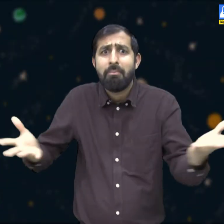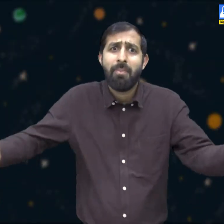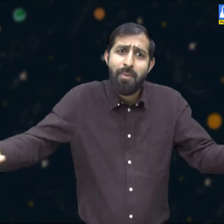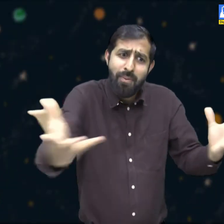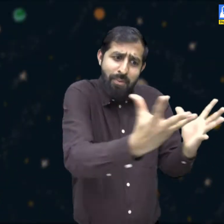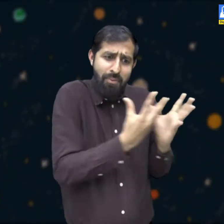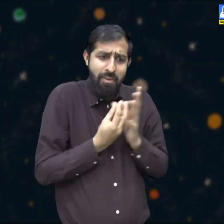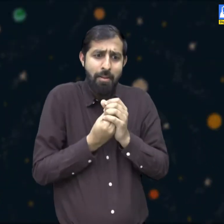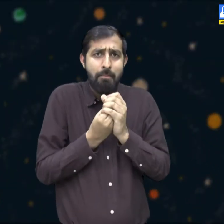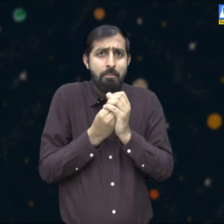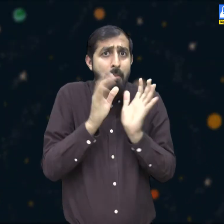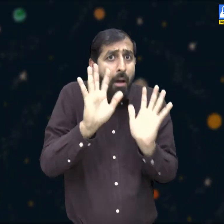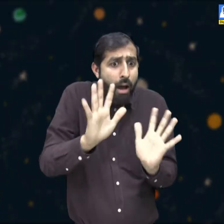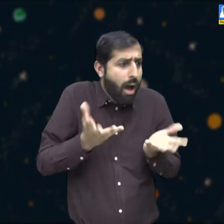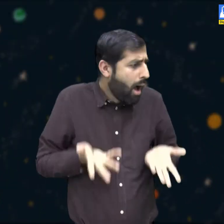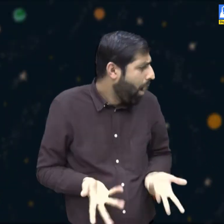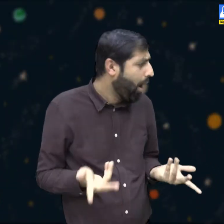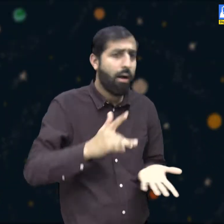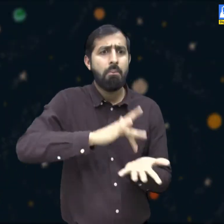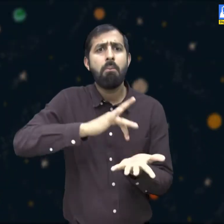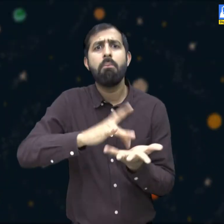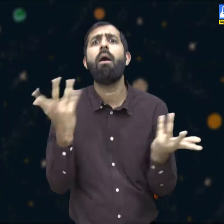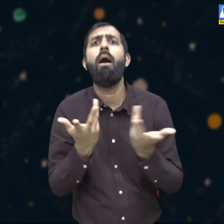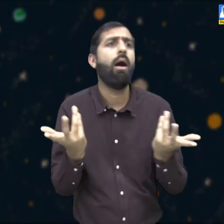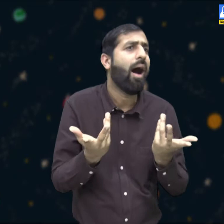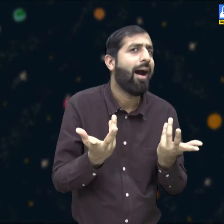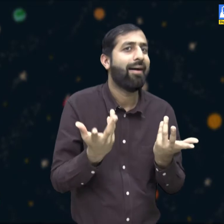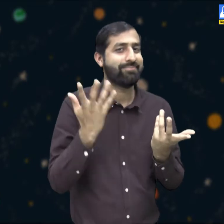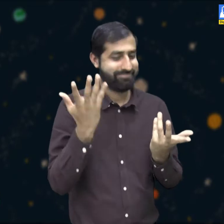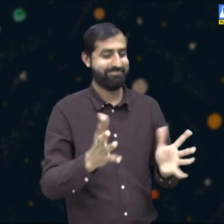Where do we live?